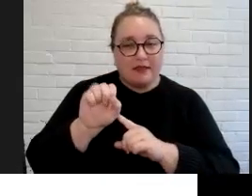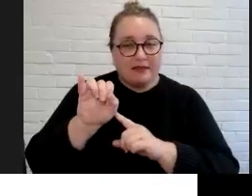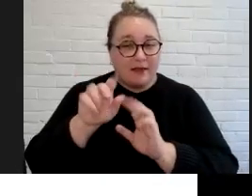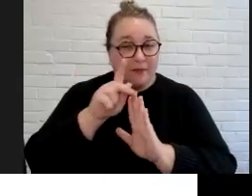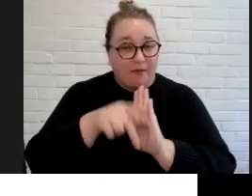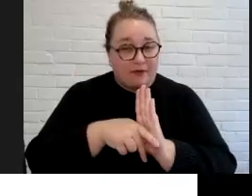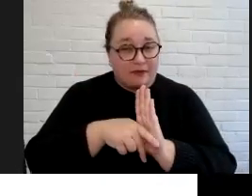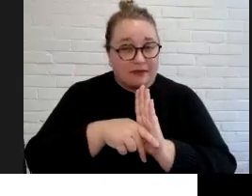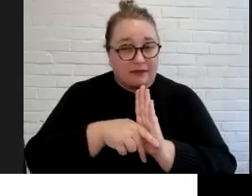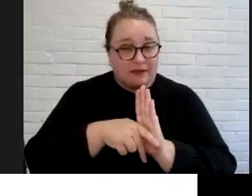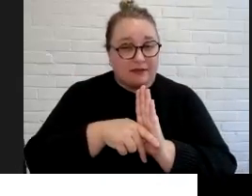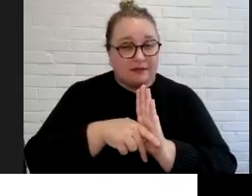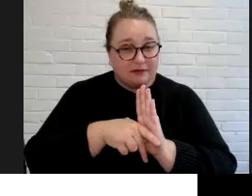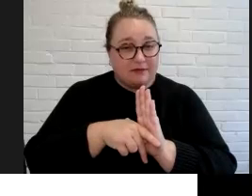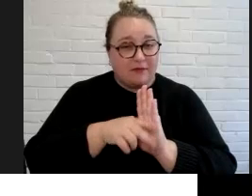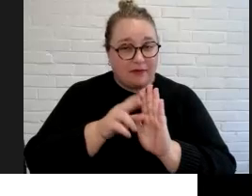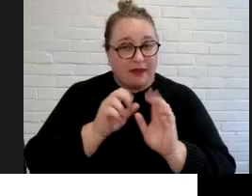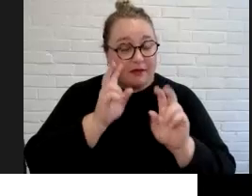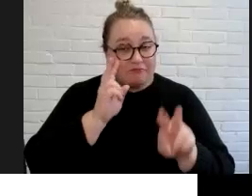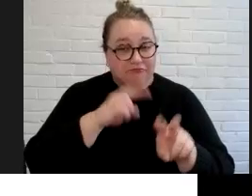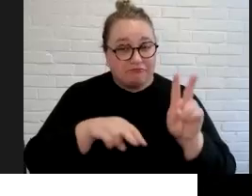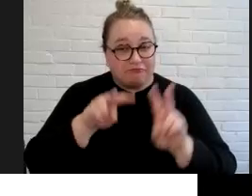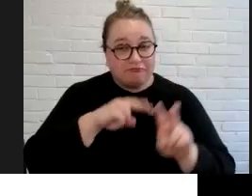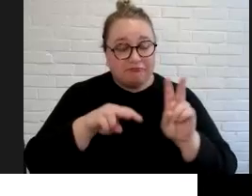so we can see the letters real quick.